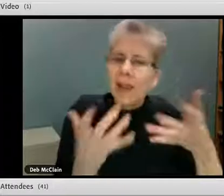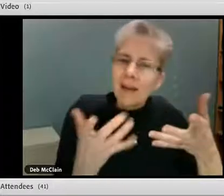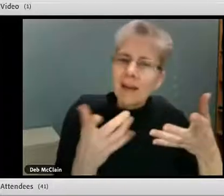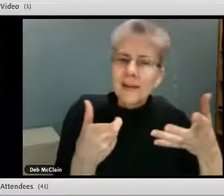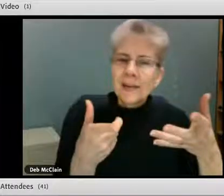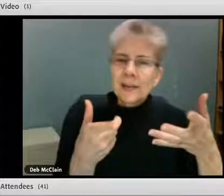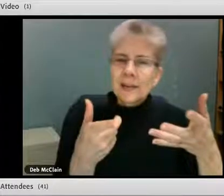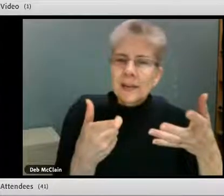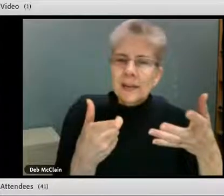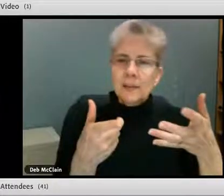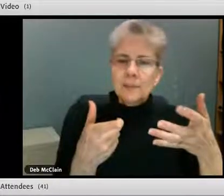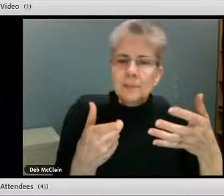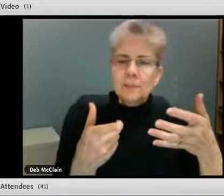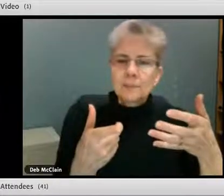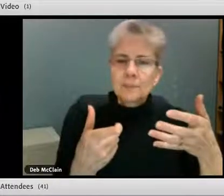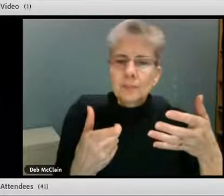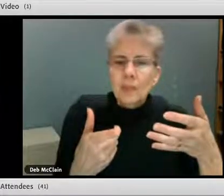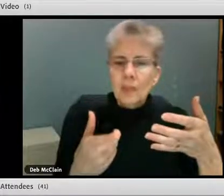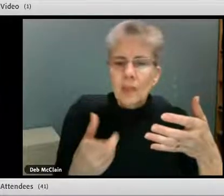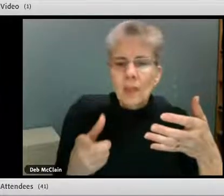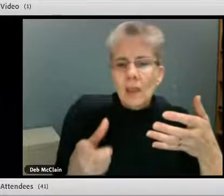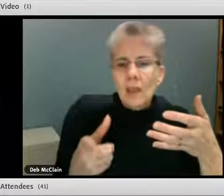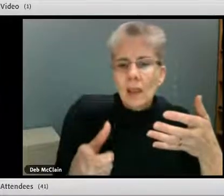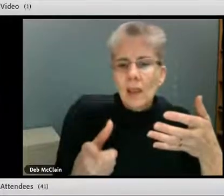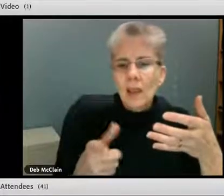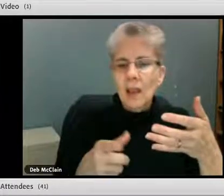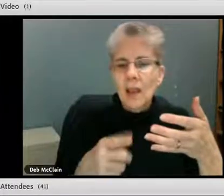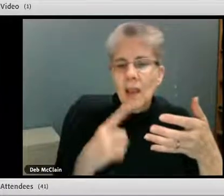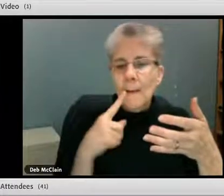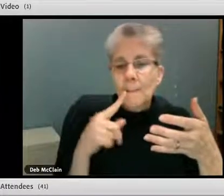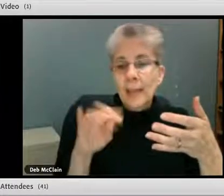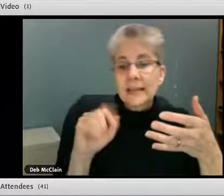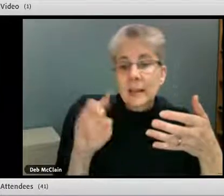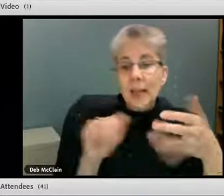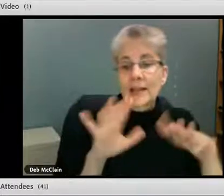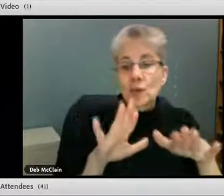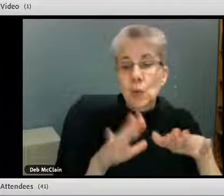Alicia is saying Pixabay is great. It has larger-sized photos and vectors. We'll talk about the vectors and actually